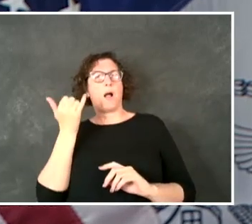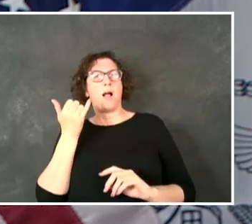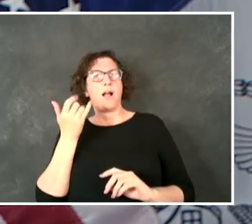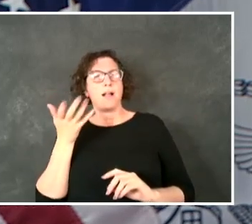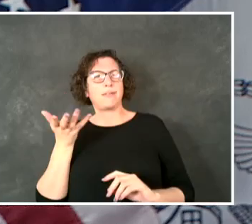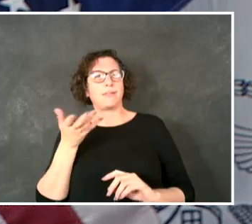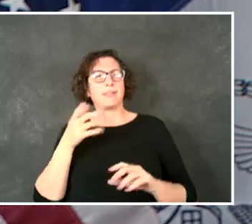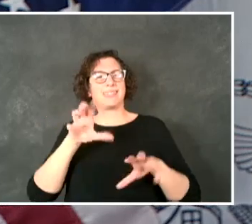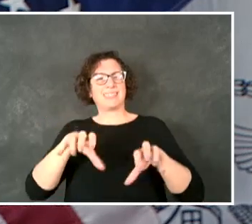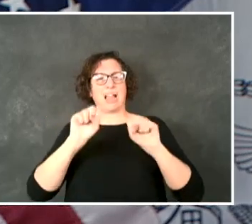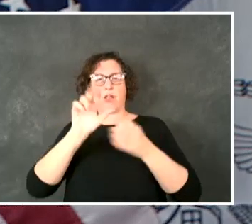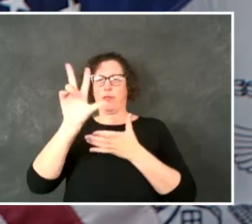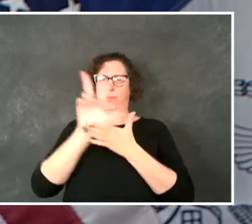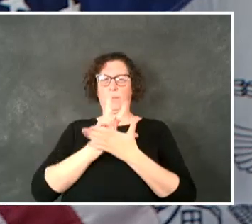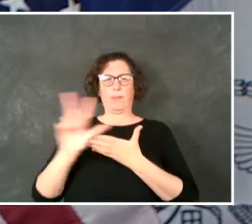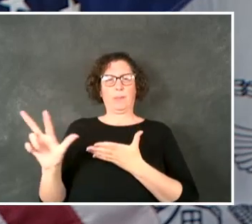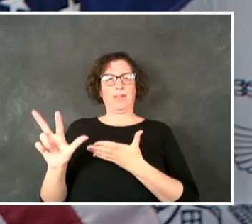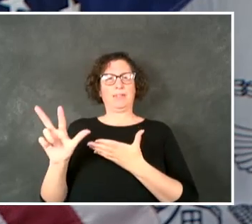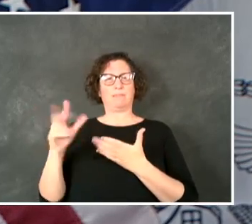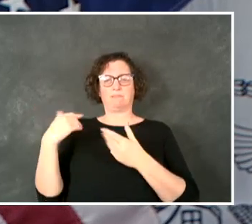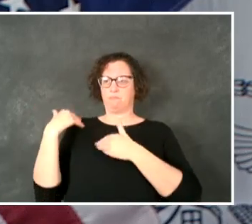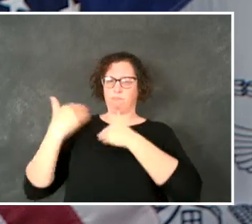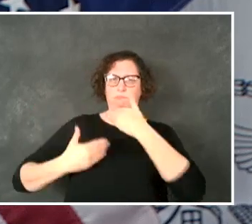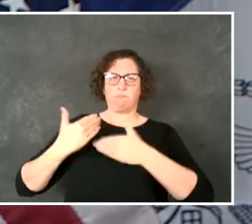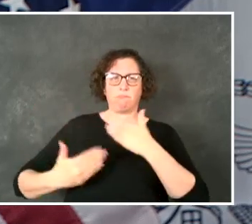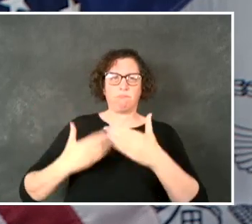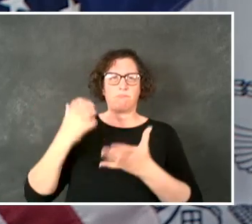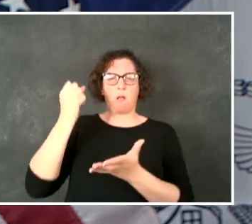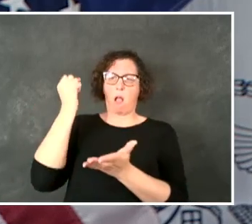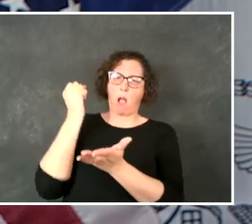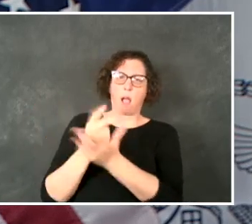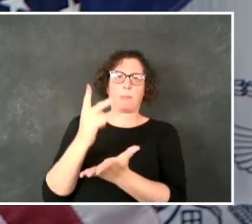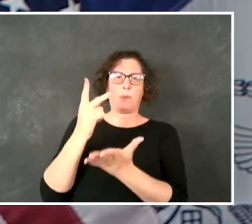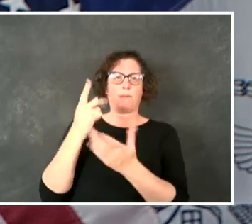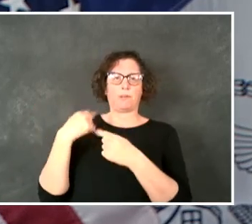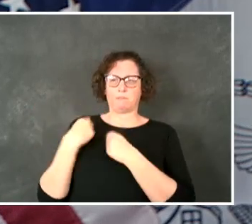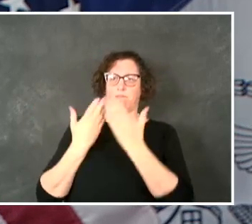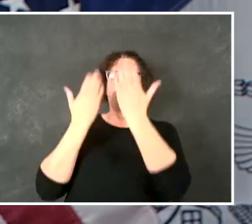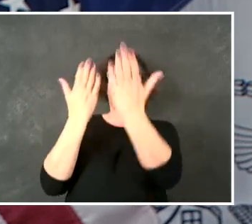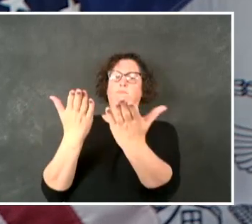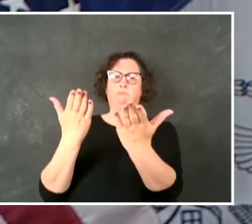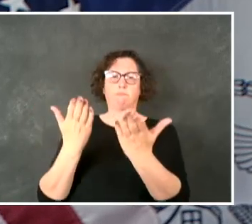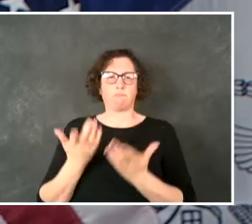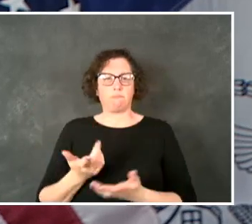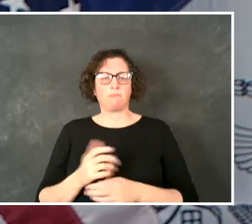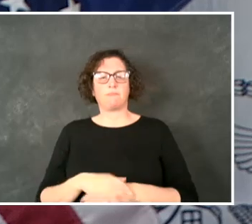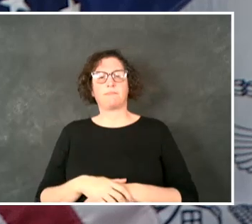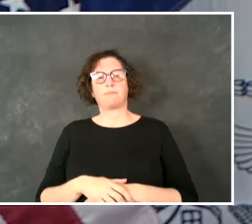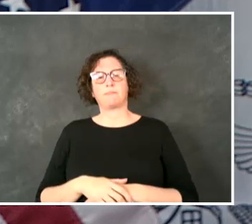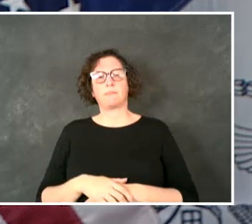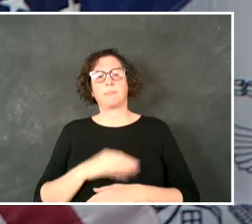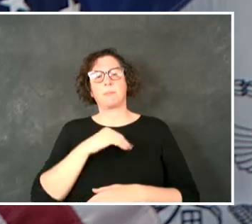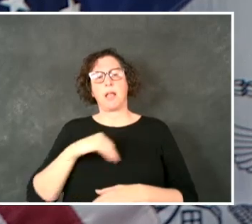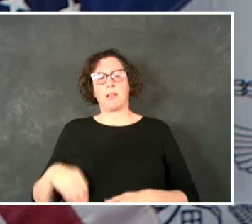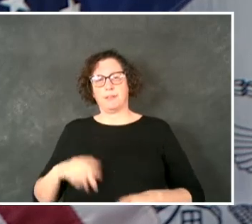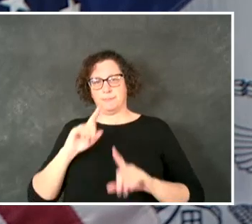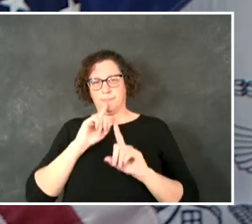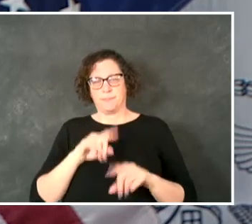PART OF THREE WEEKS TO OKAY